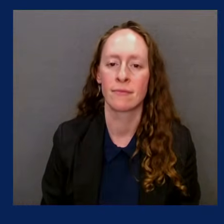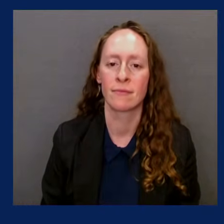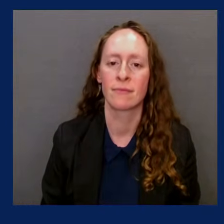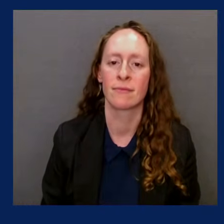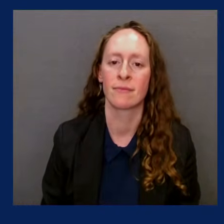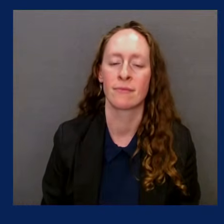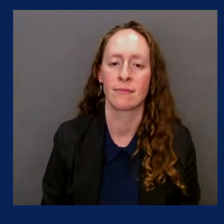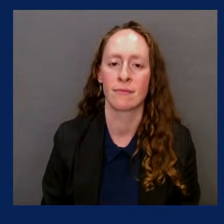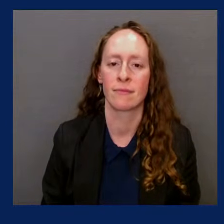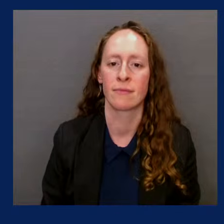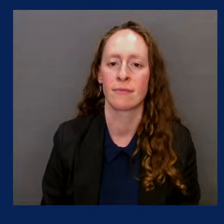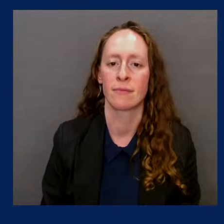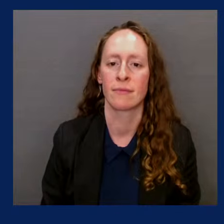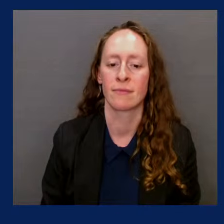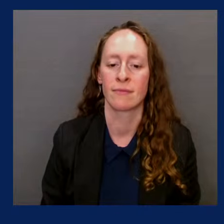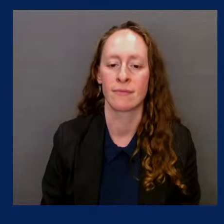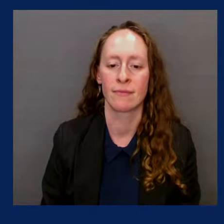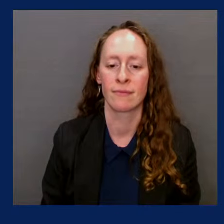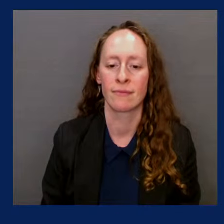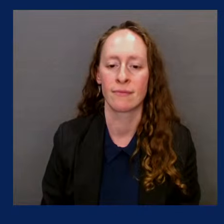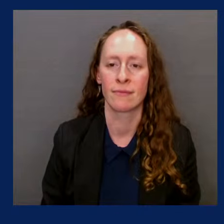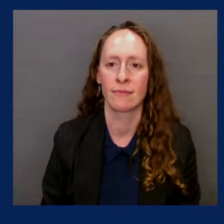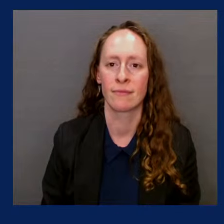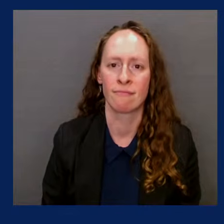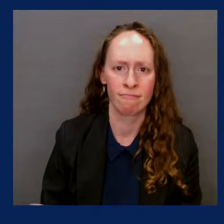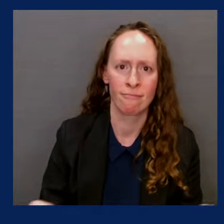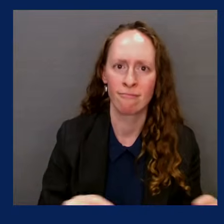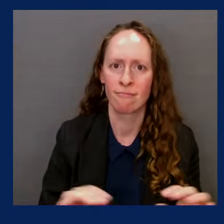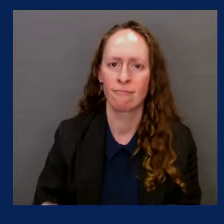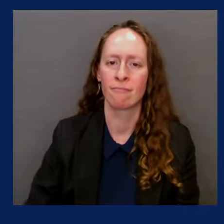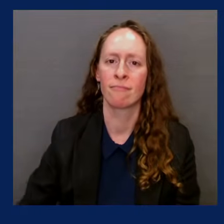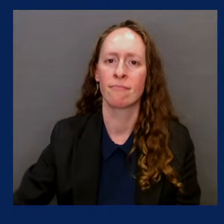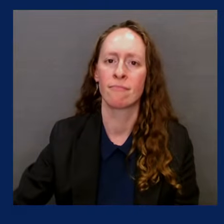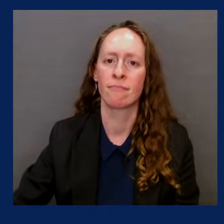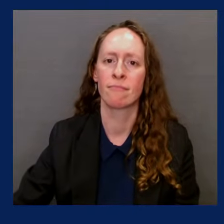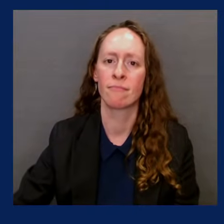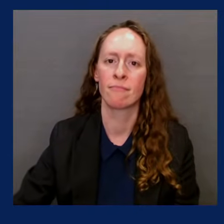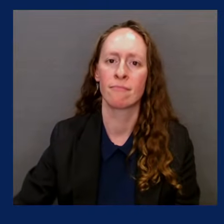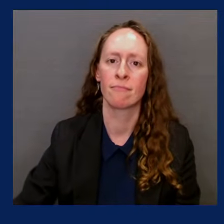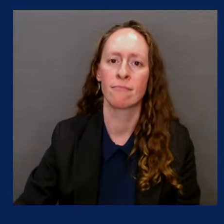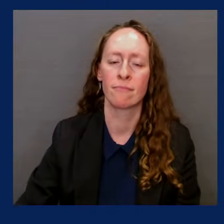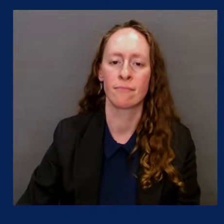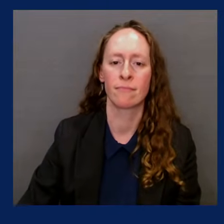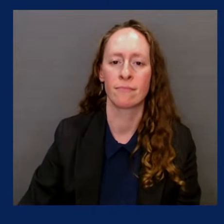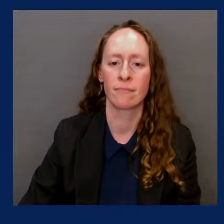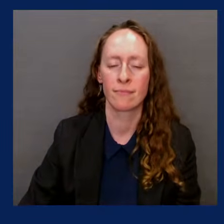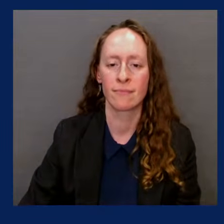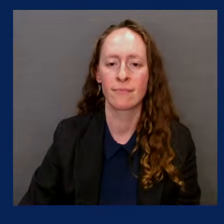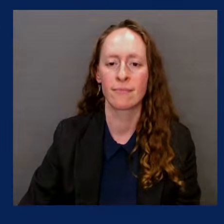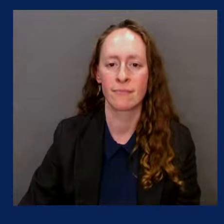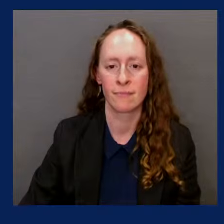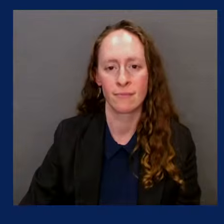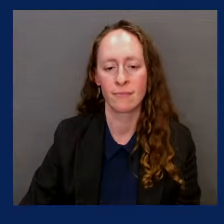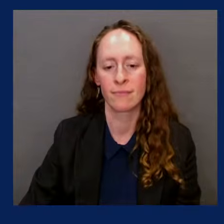The Press: Yeah? Prime Minister Albanese: -- we in Australia have managed to get it so we get once question each. So -- The Press: Hey, I figured I'd try and ask a sec- -- Prime Minister Albanese: Yeah, good try.